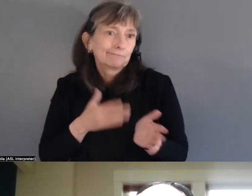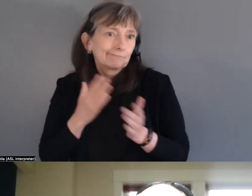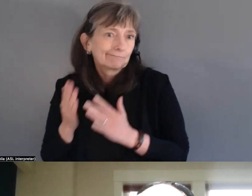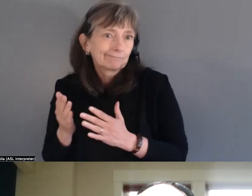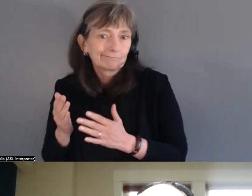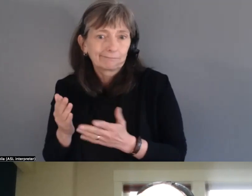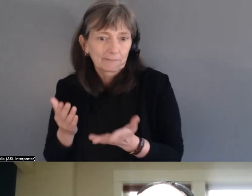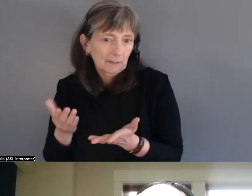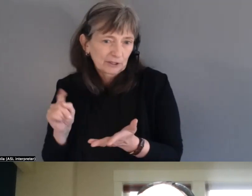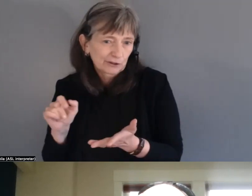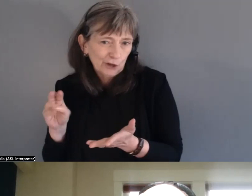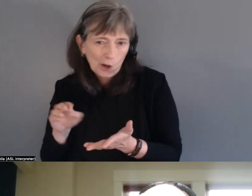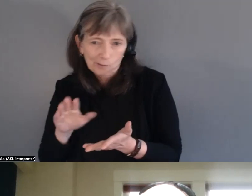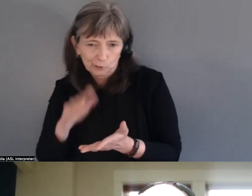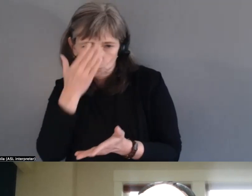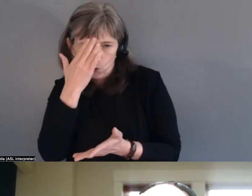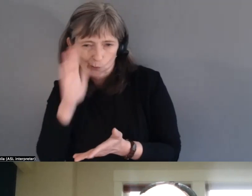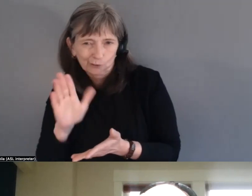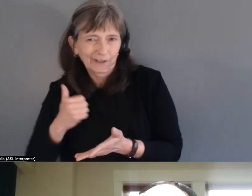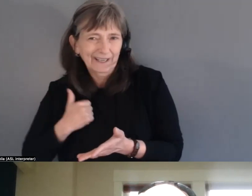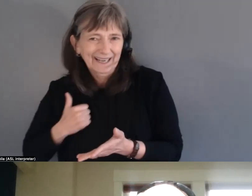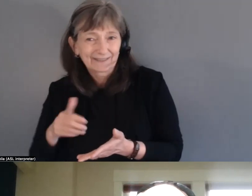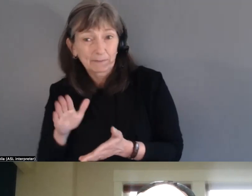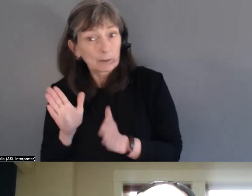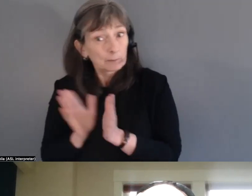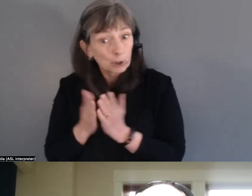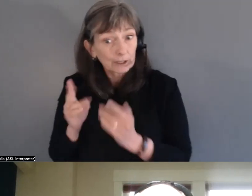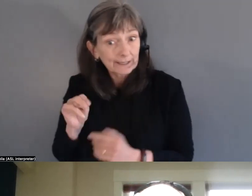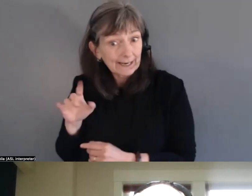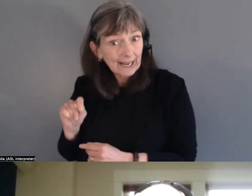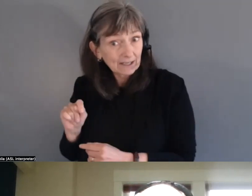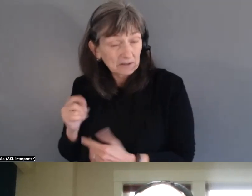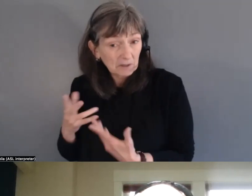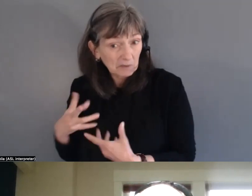say, you know, whether BookNet also will be very happy to help on that front, I'm sure.